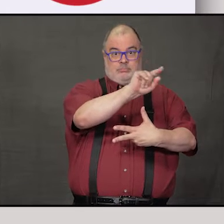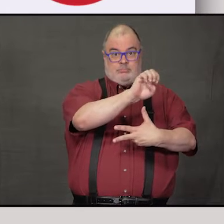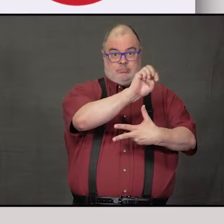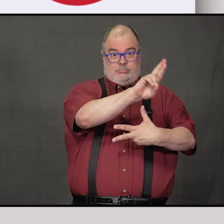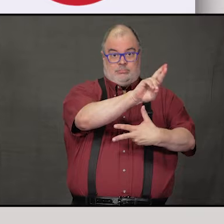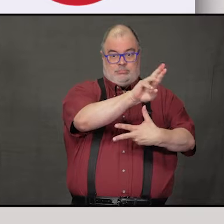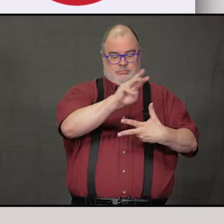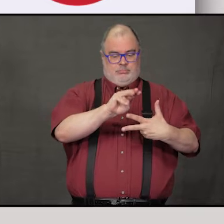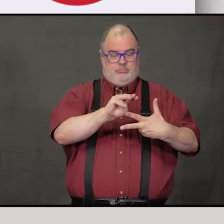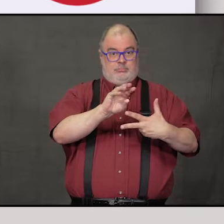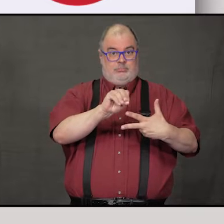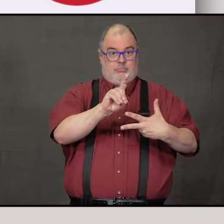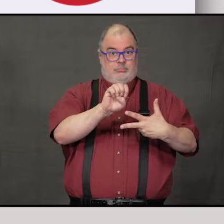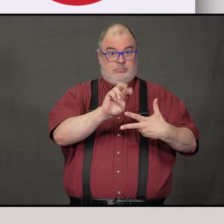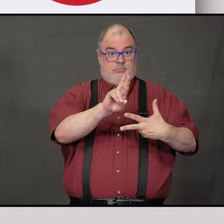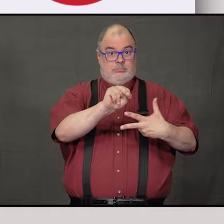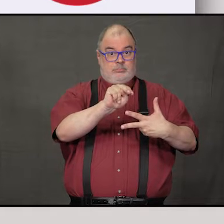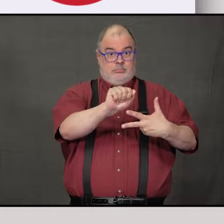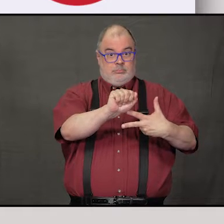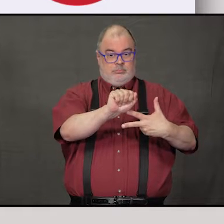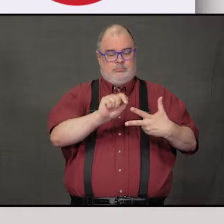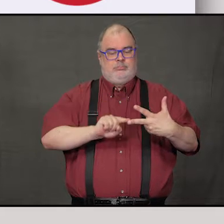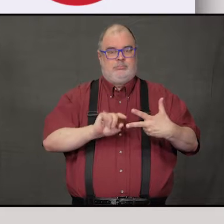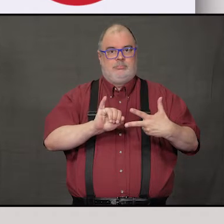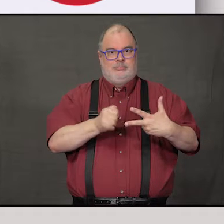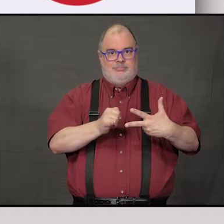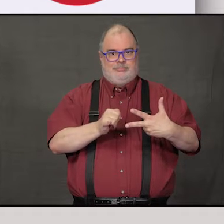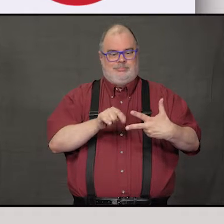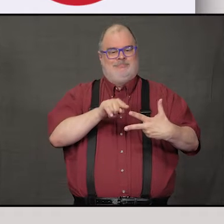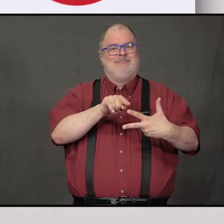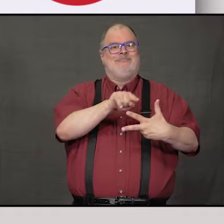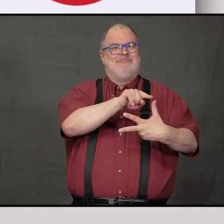and recommended are the Pfizer and Moderna vaccines.